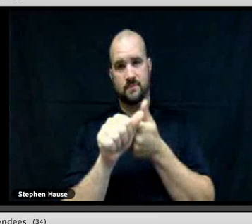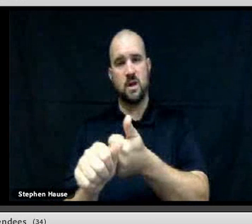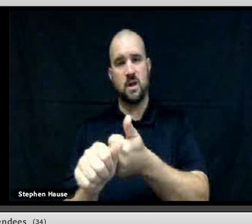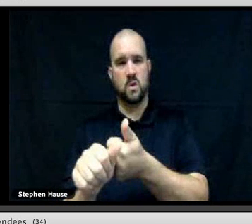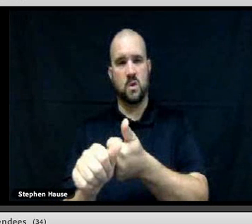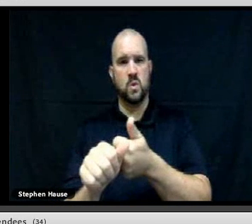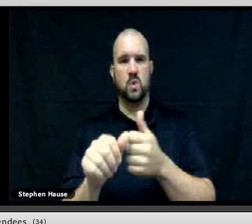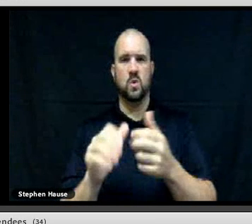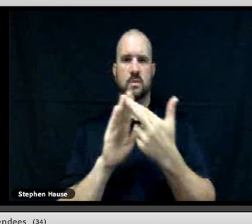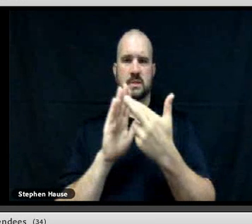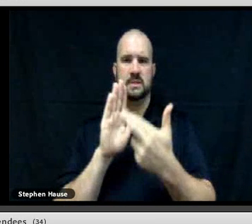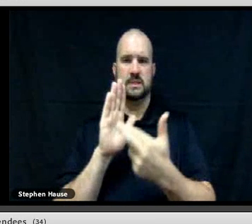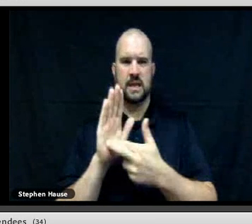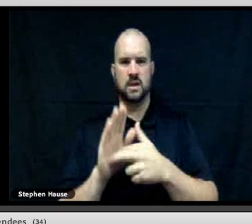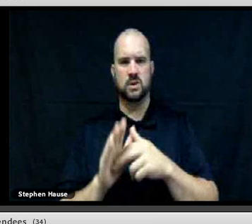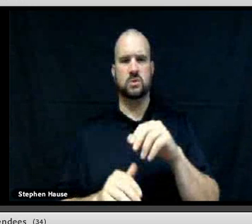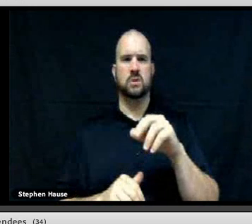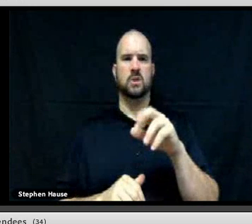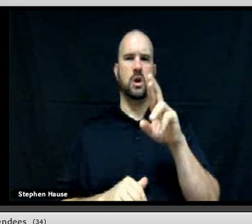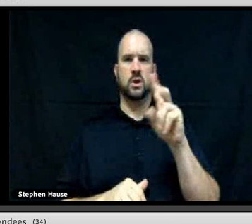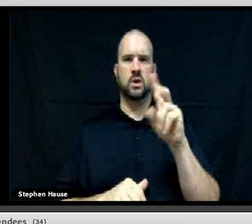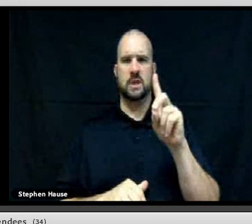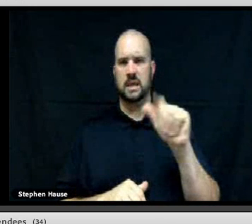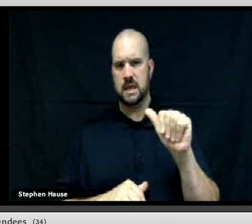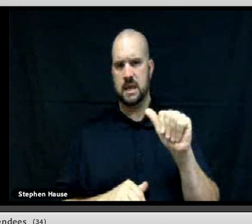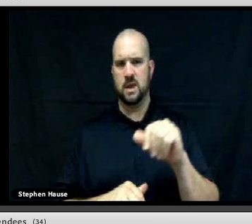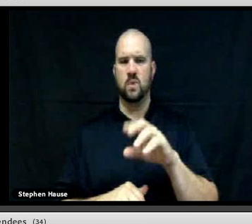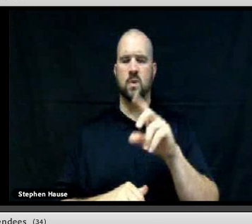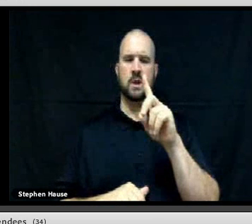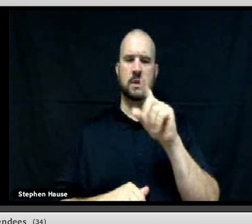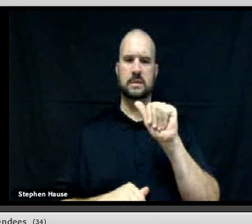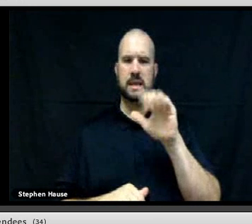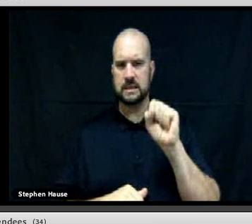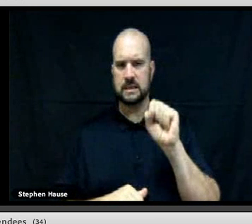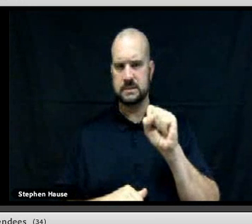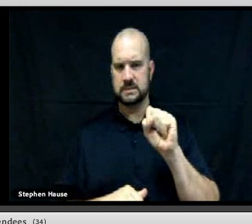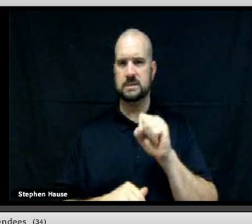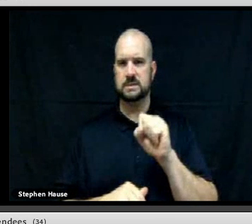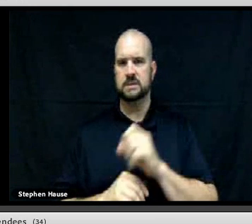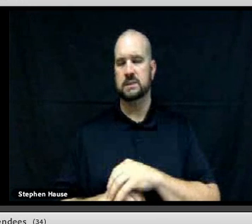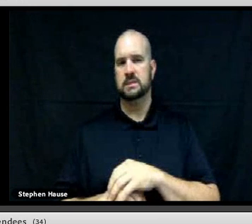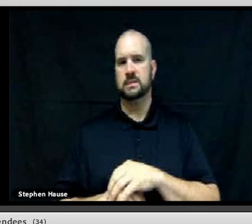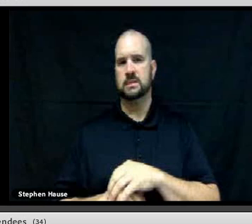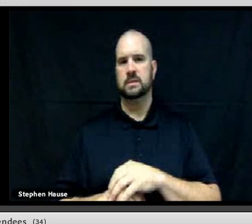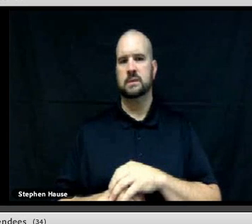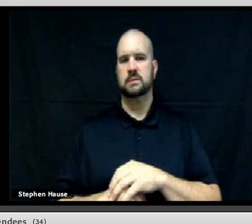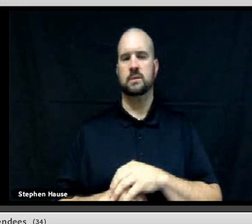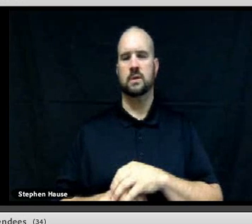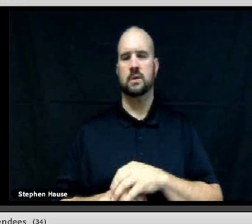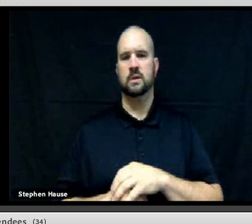um, or DACS, um, and you want to avoid -- avoid unnecessary punctuation again,